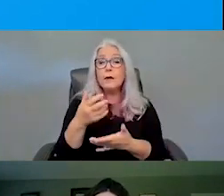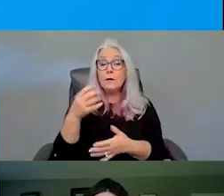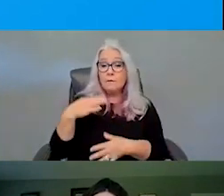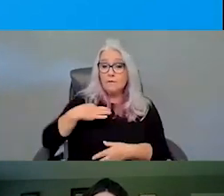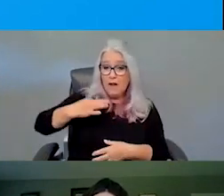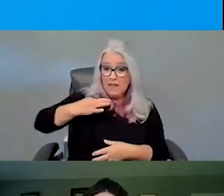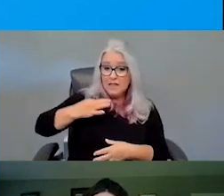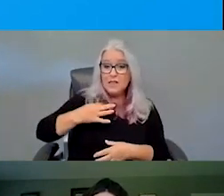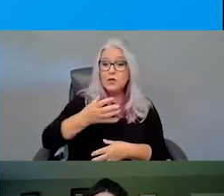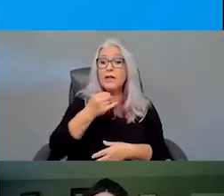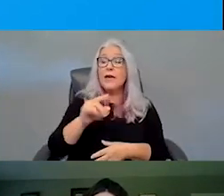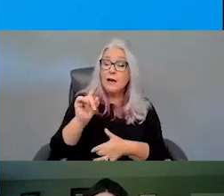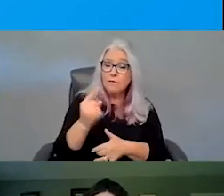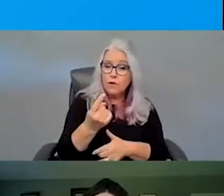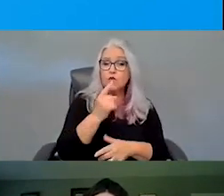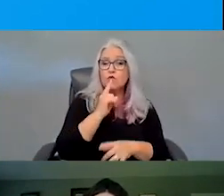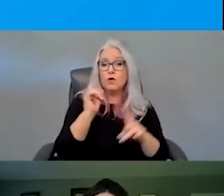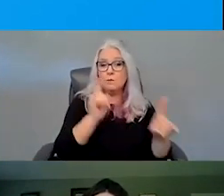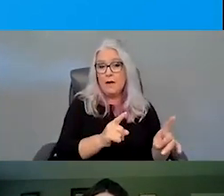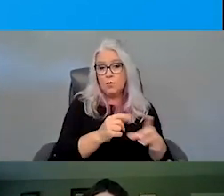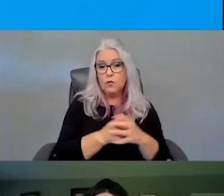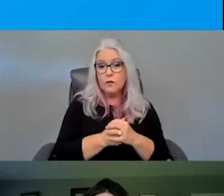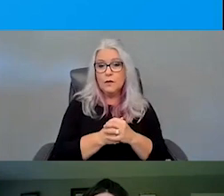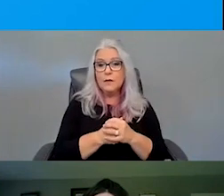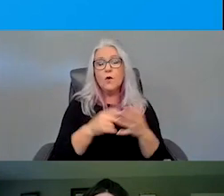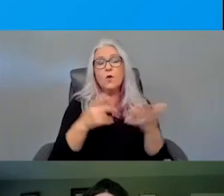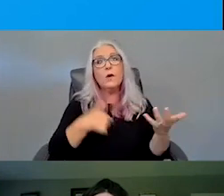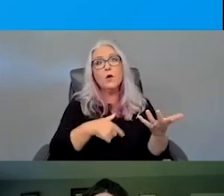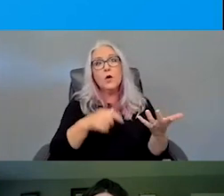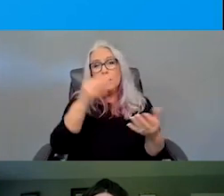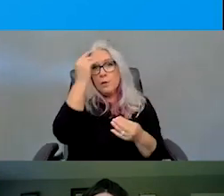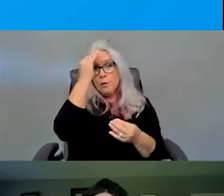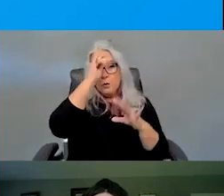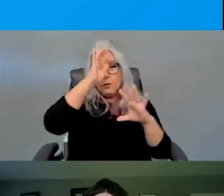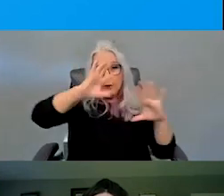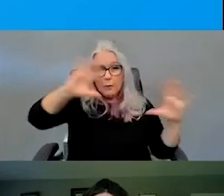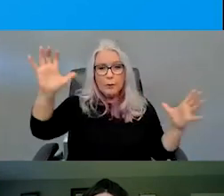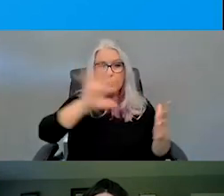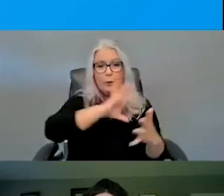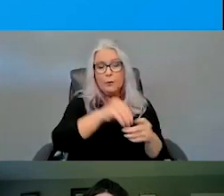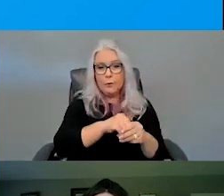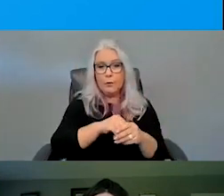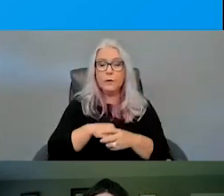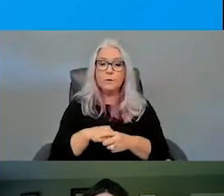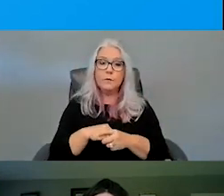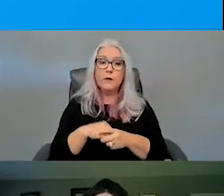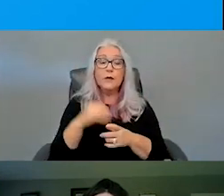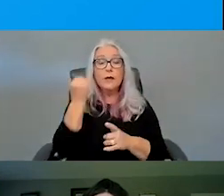first responders. That was what we were simply asking. If you view that in the context of ableism or a lack of seeing